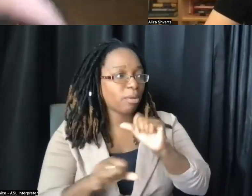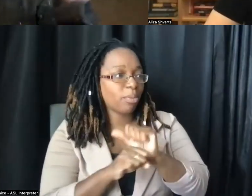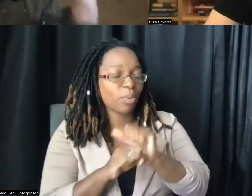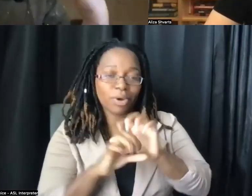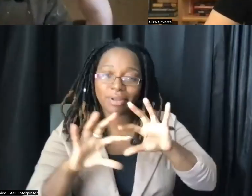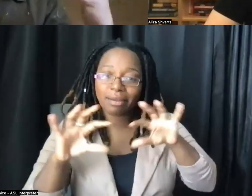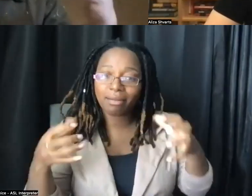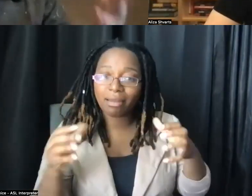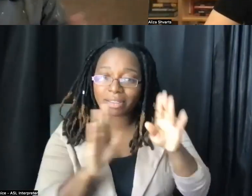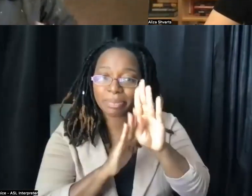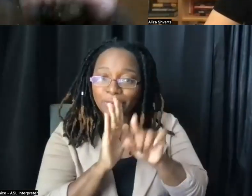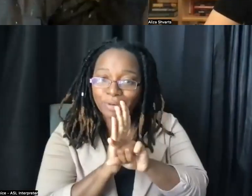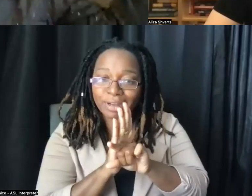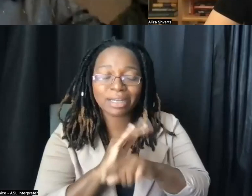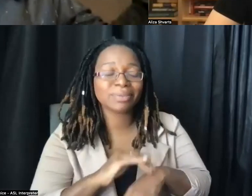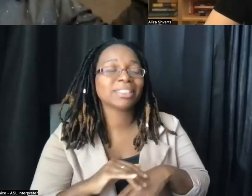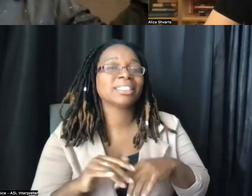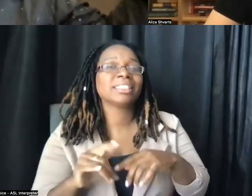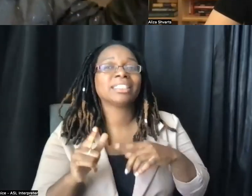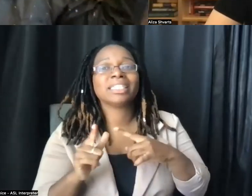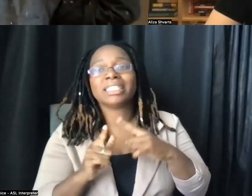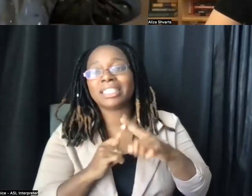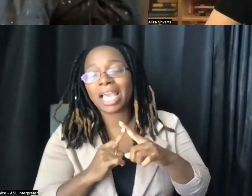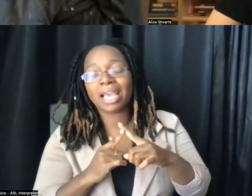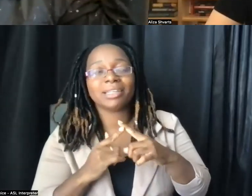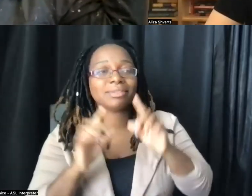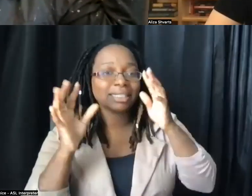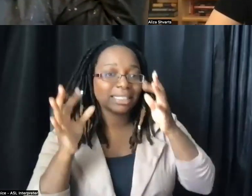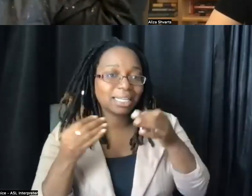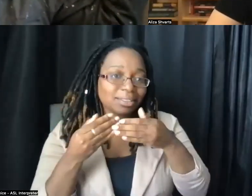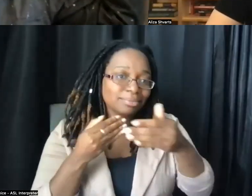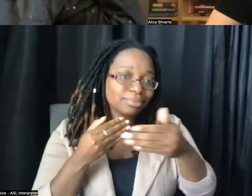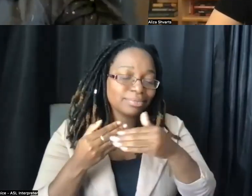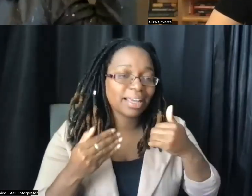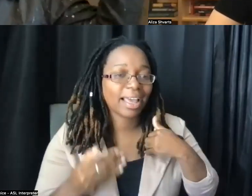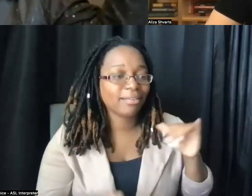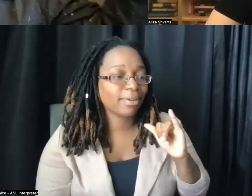we are both people from working-class backgrounds who then